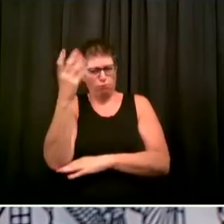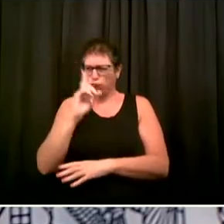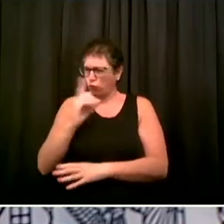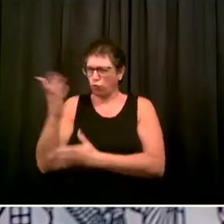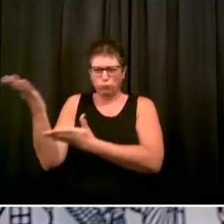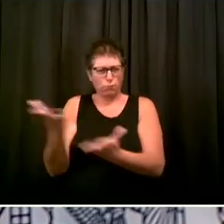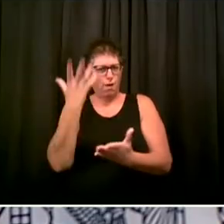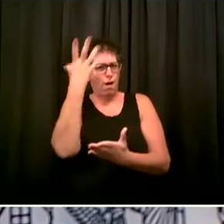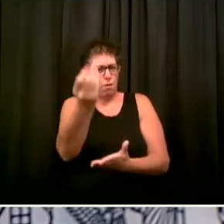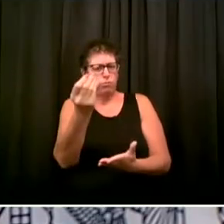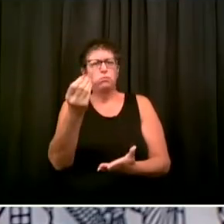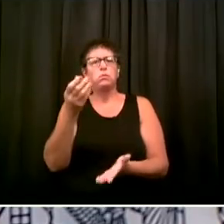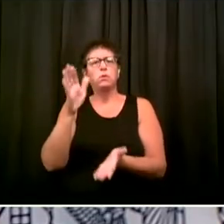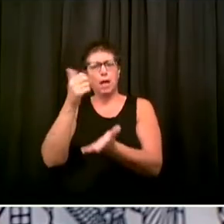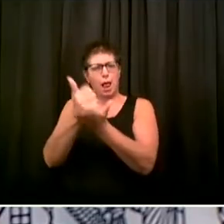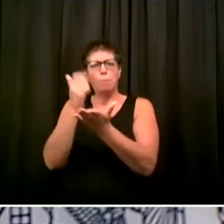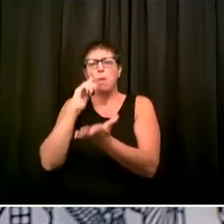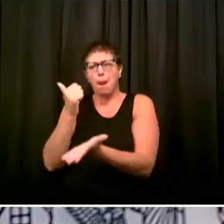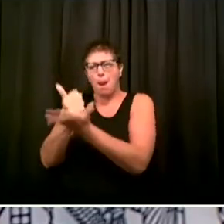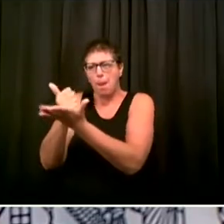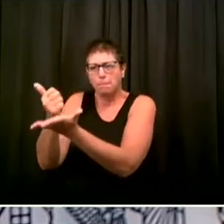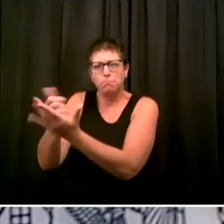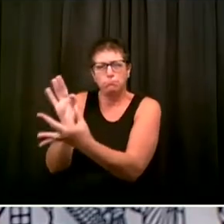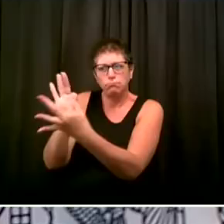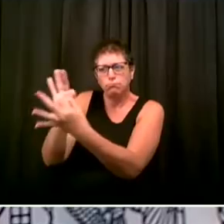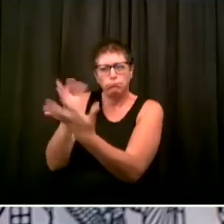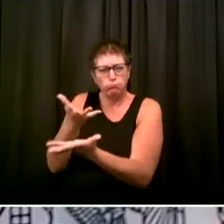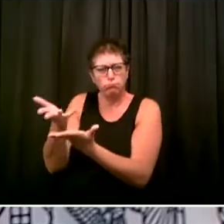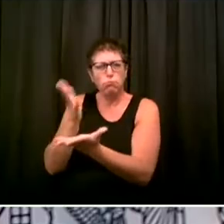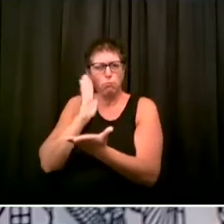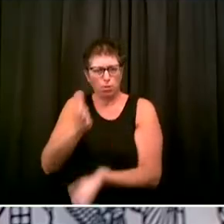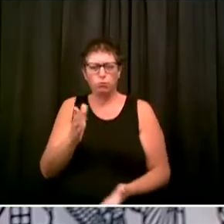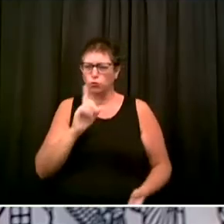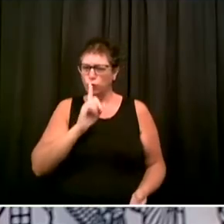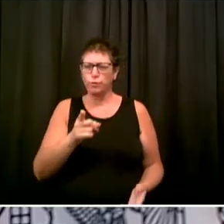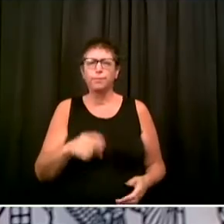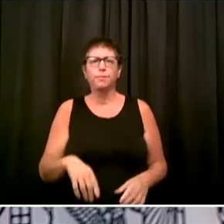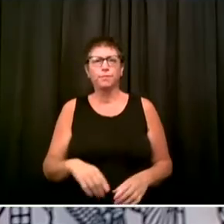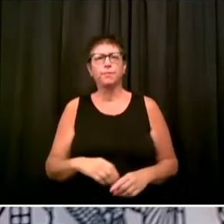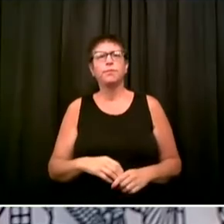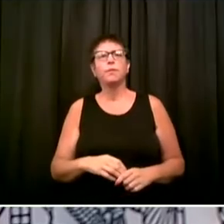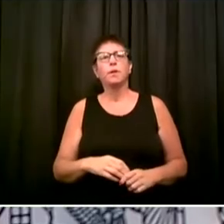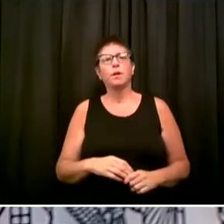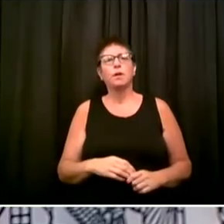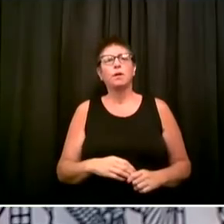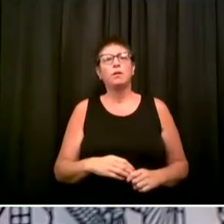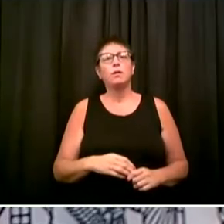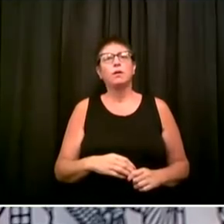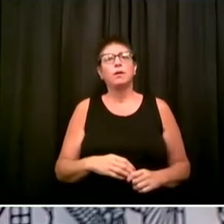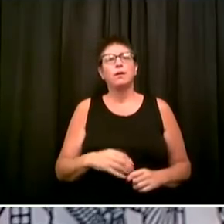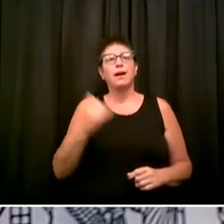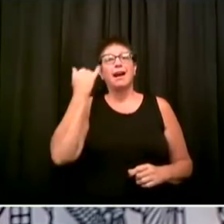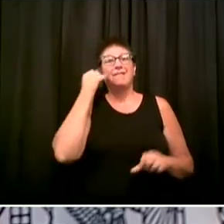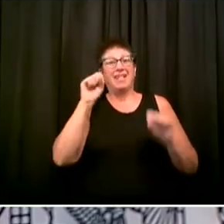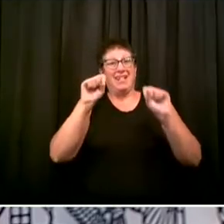IT EASY.